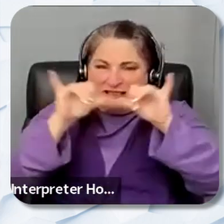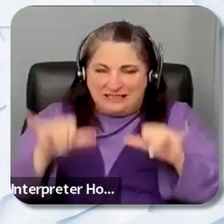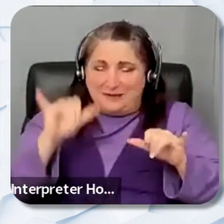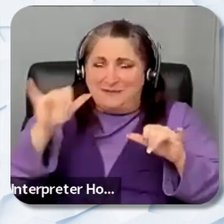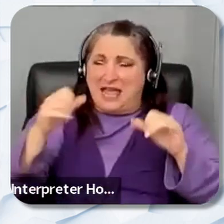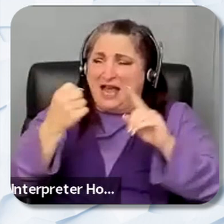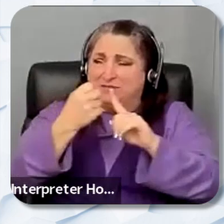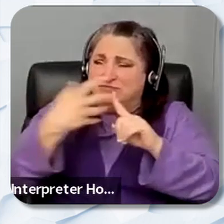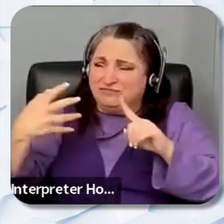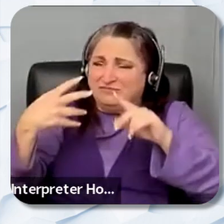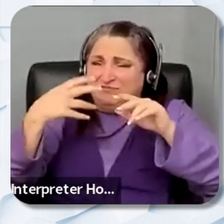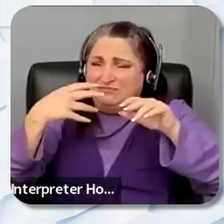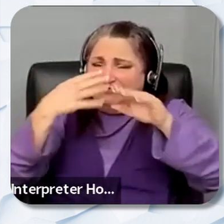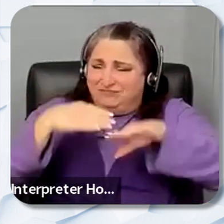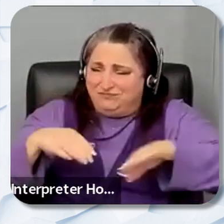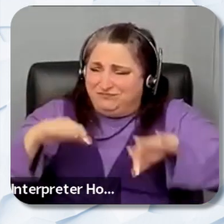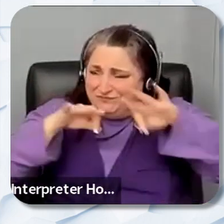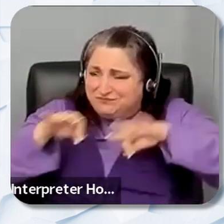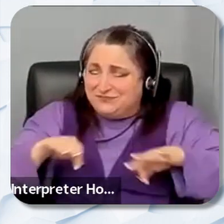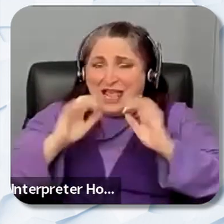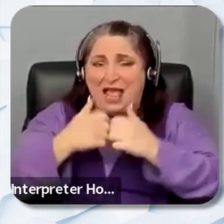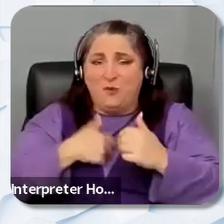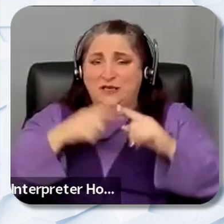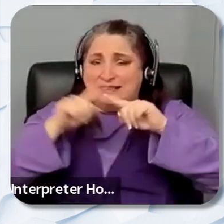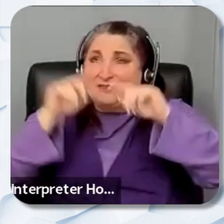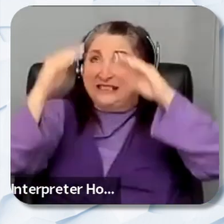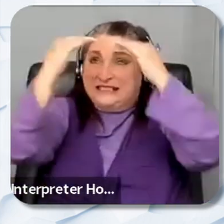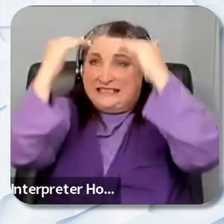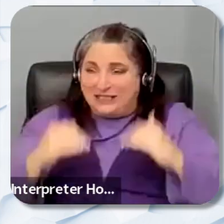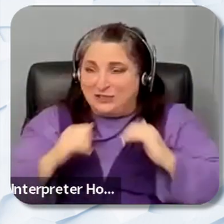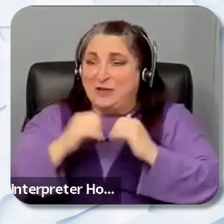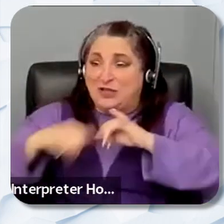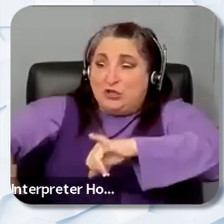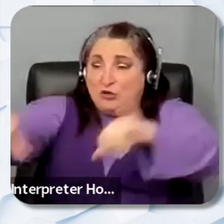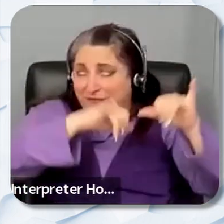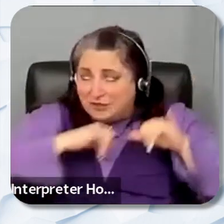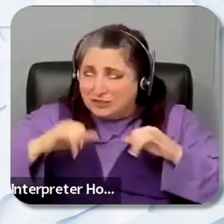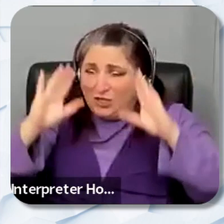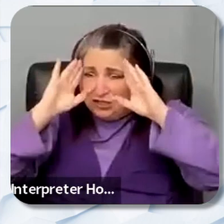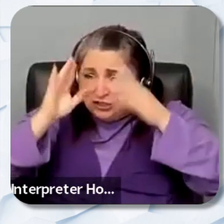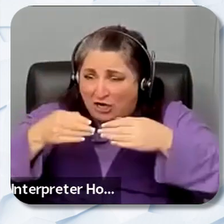of how we're in different tiers with Universal, Targeted and Intensive, and just goes into